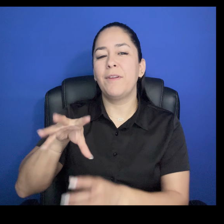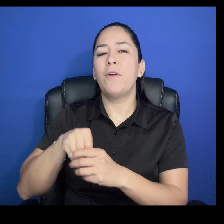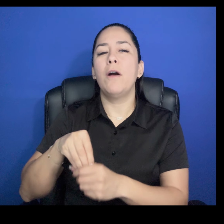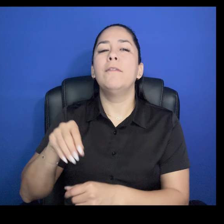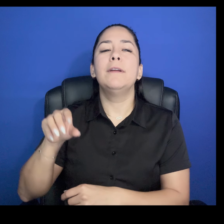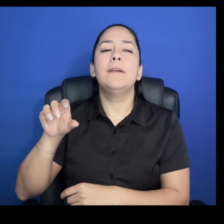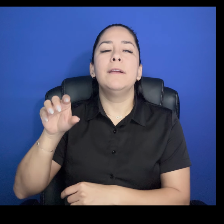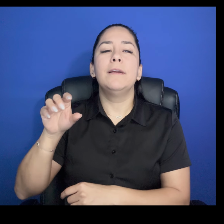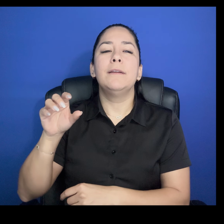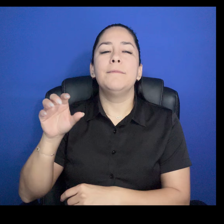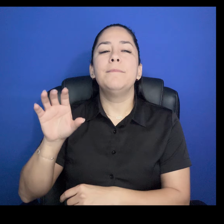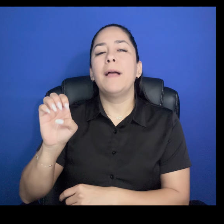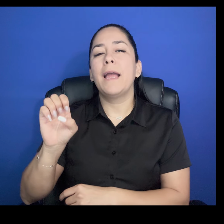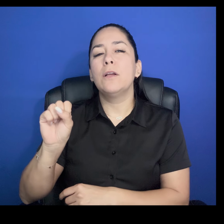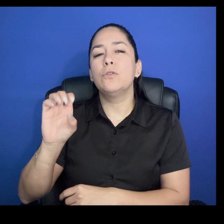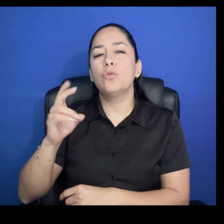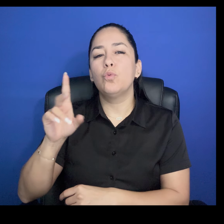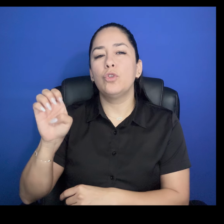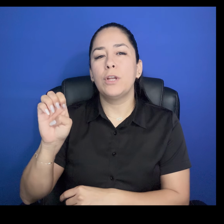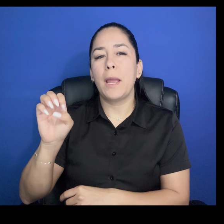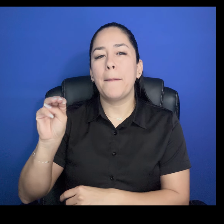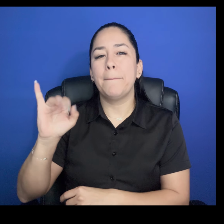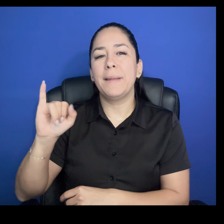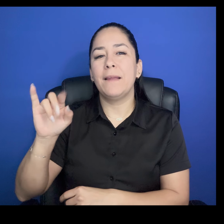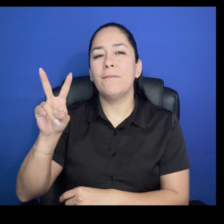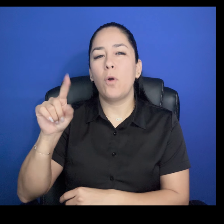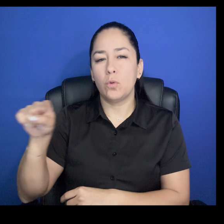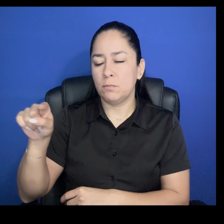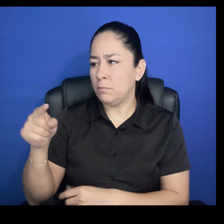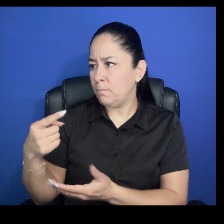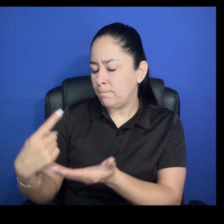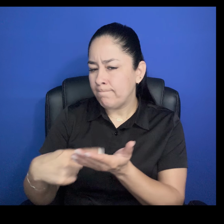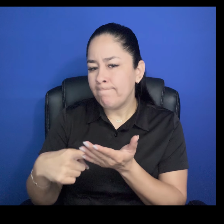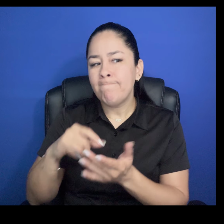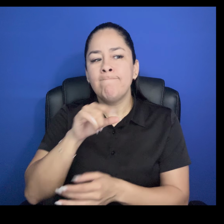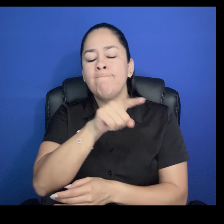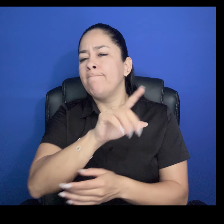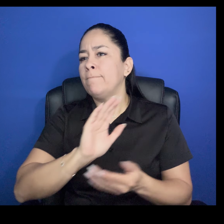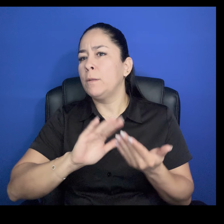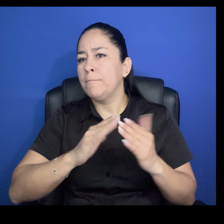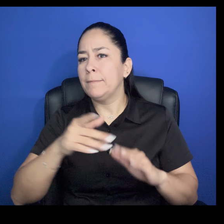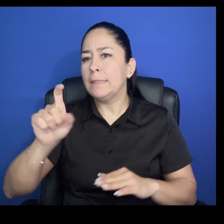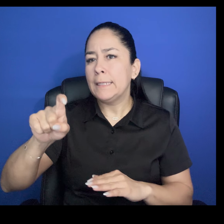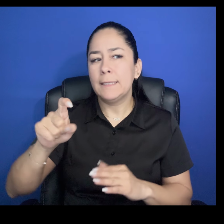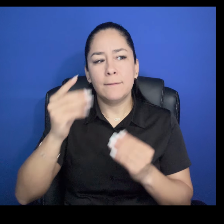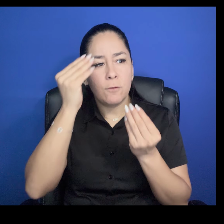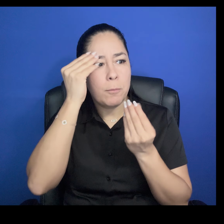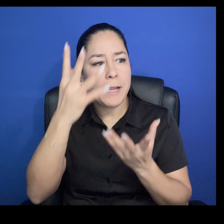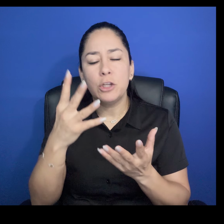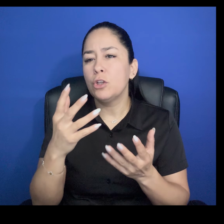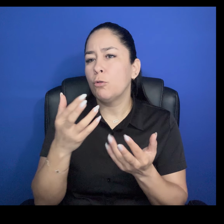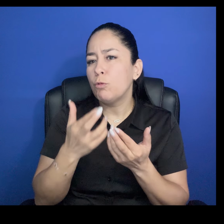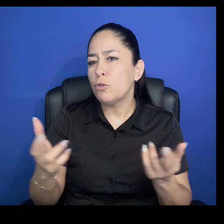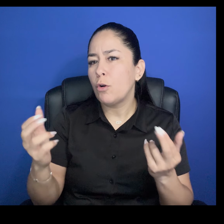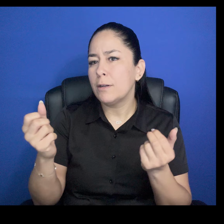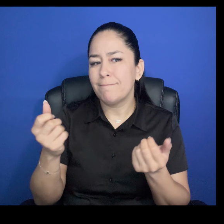we talked about that the community really needed information and resources in Spanish from people